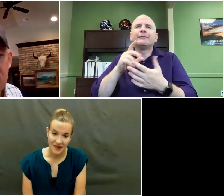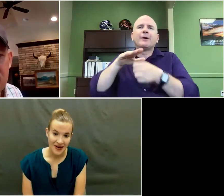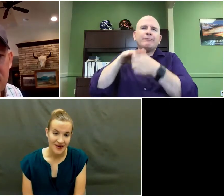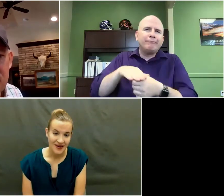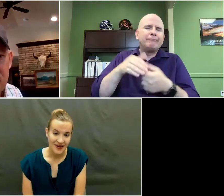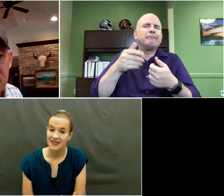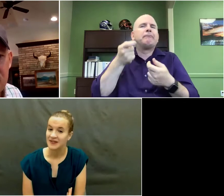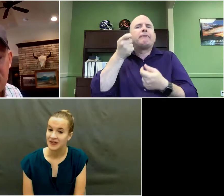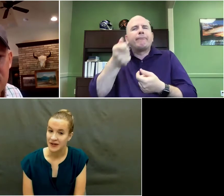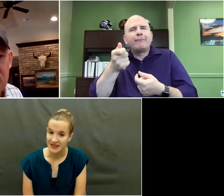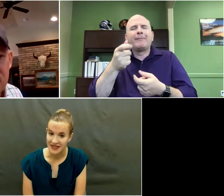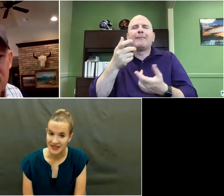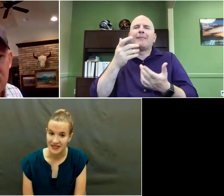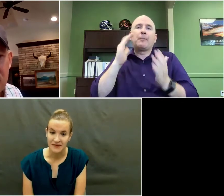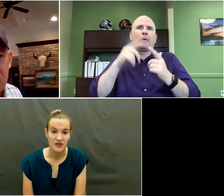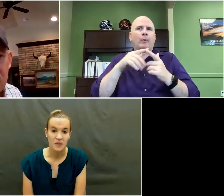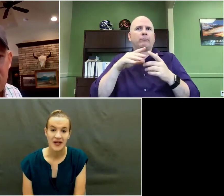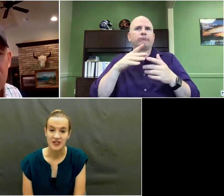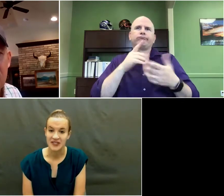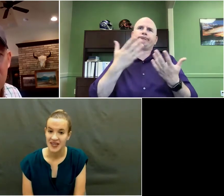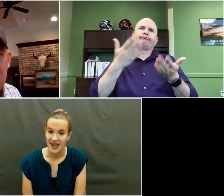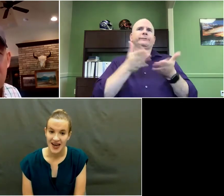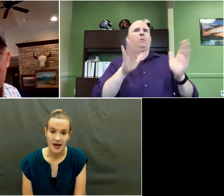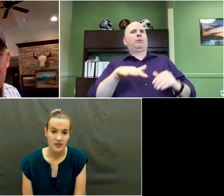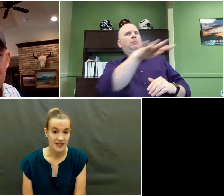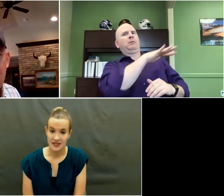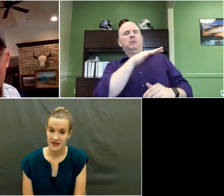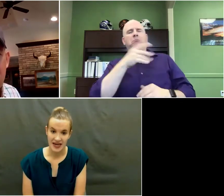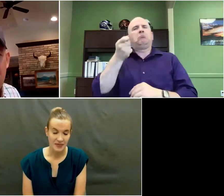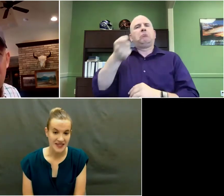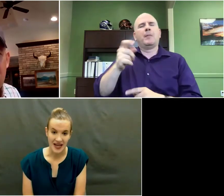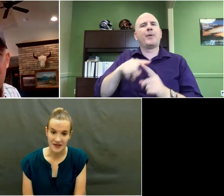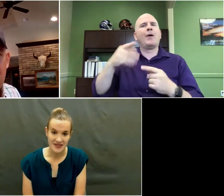barriers. There still are instances of discrimination, just as there is any place else.